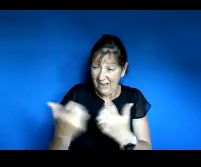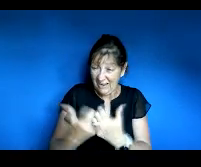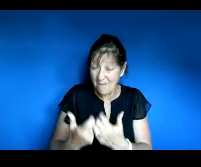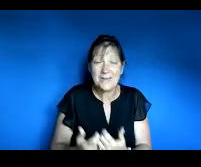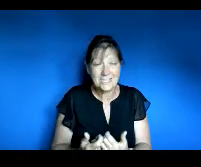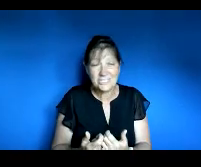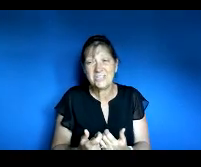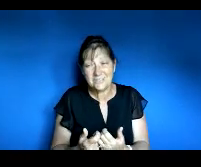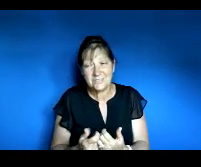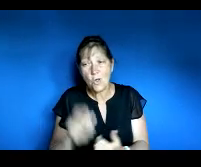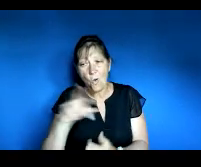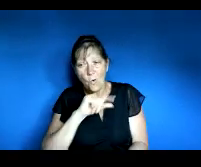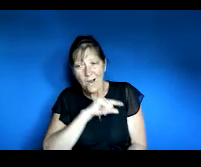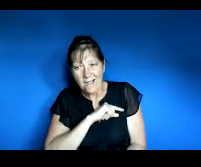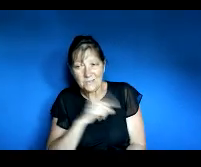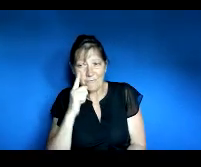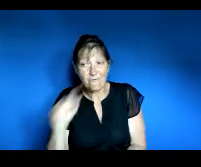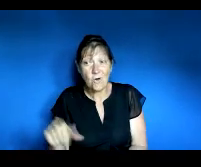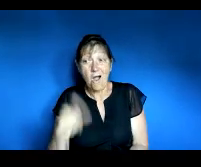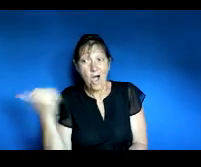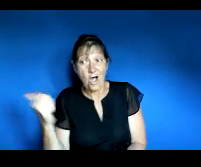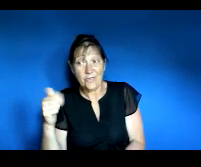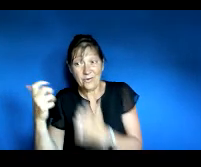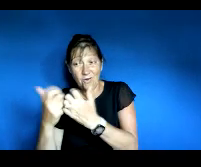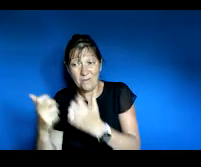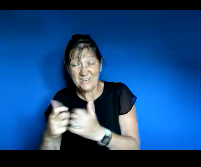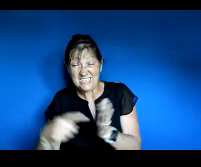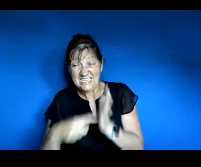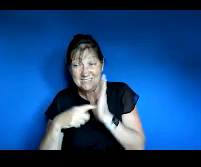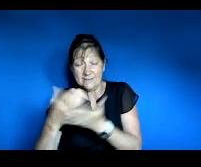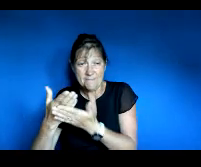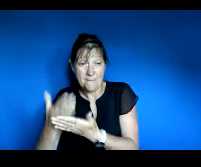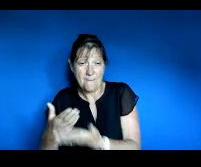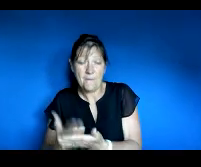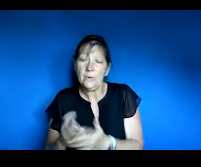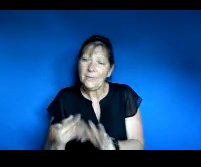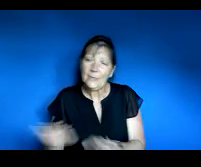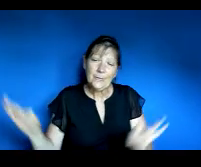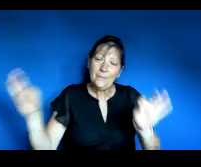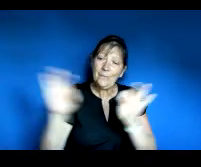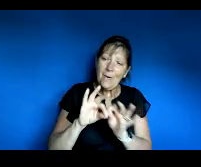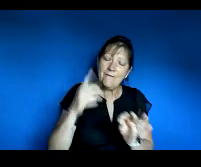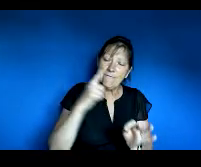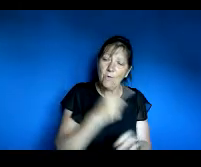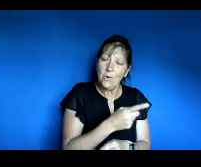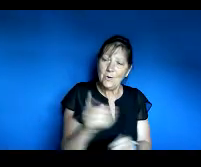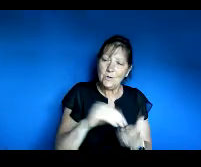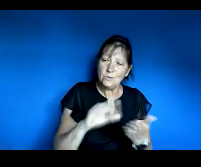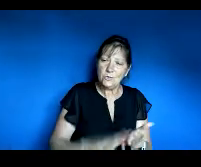or to be eligible for certain other accommodations that do require documentation, it's really key that students provide that to us.